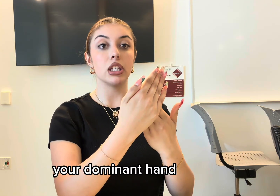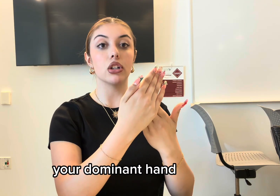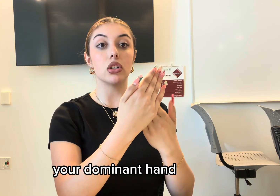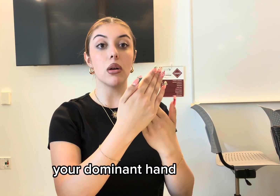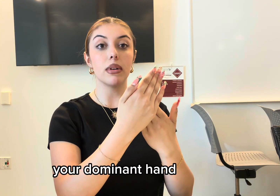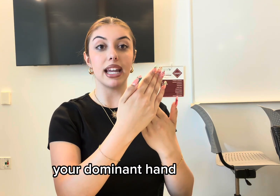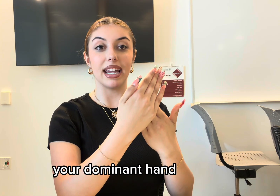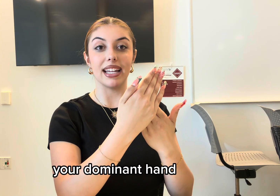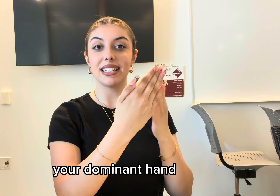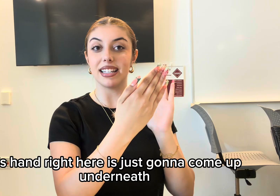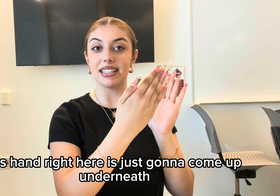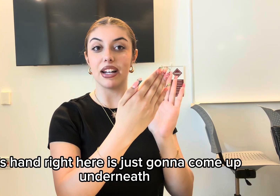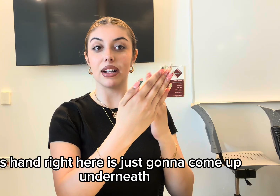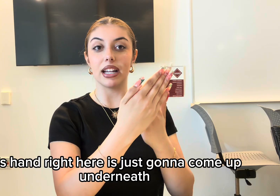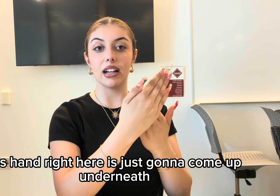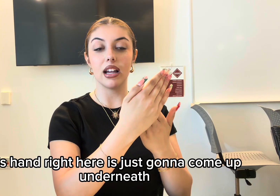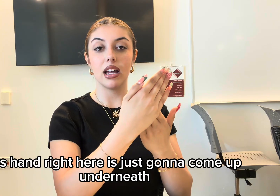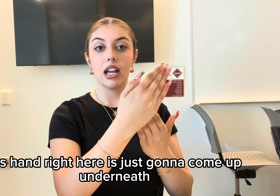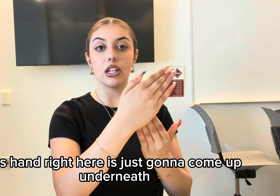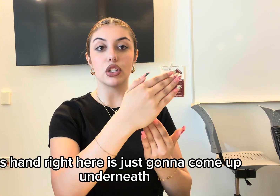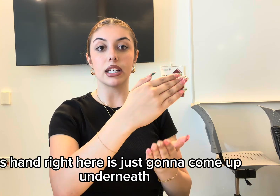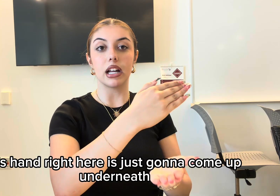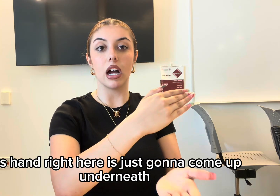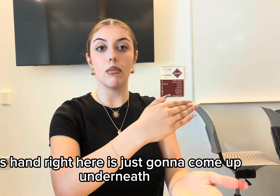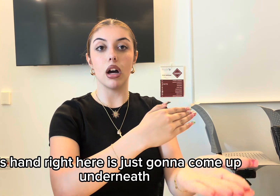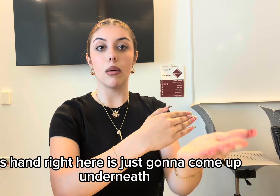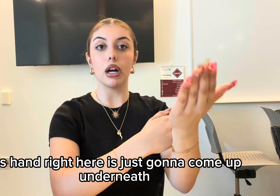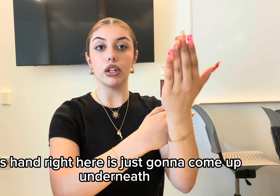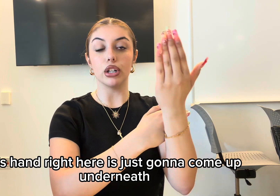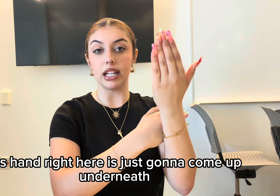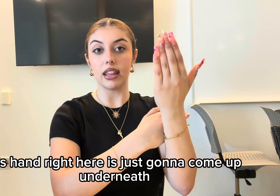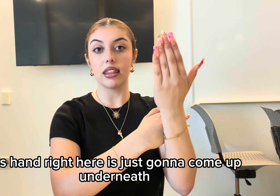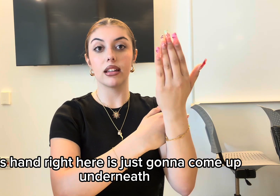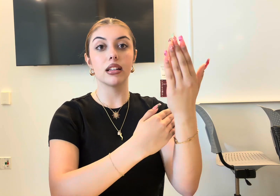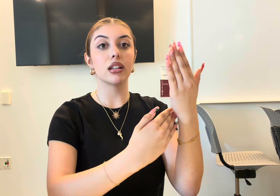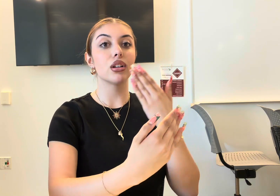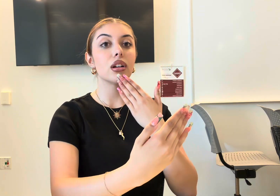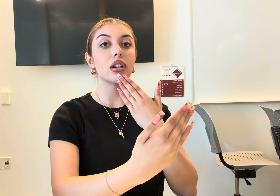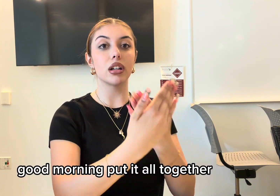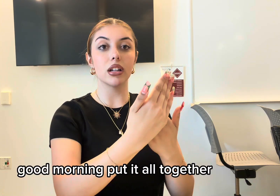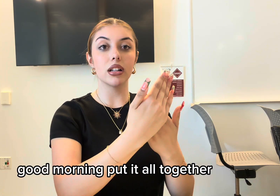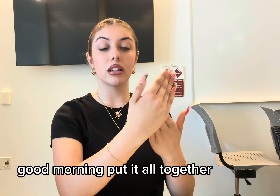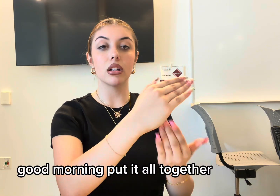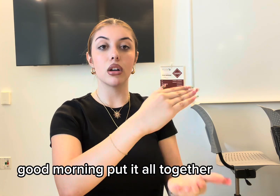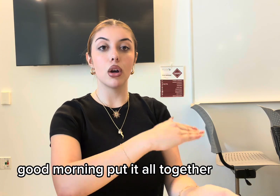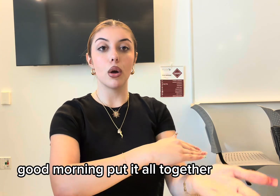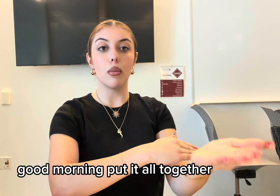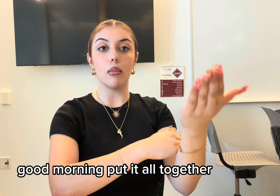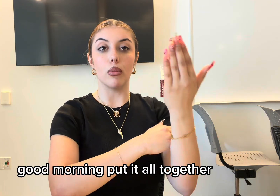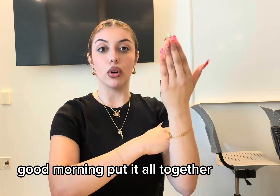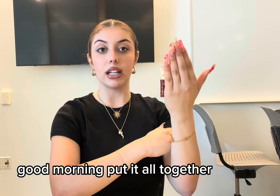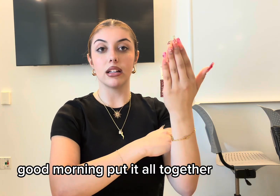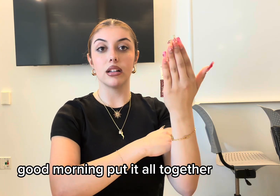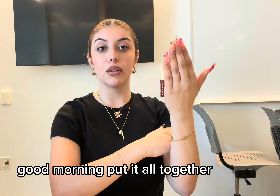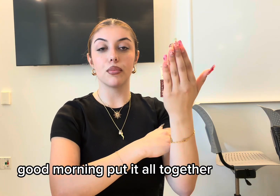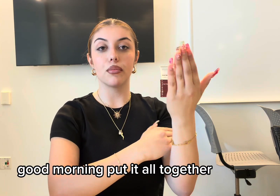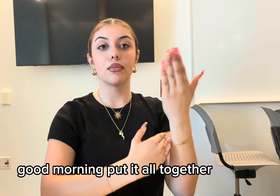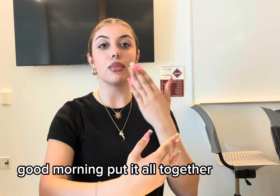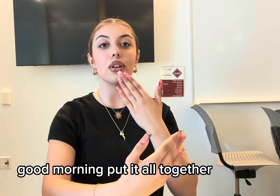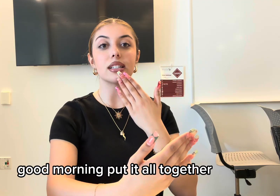your dominant hand, this hand right here, is just going to come up underneath. Good morning. So all